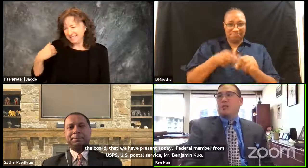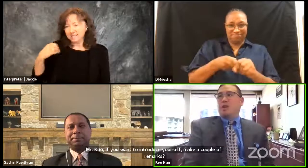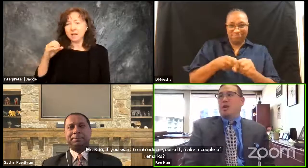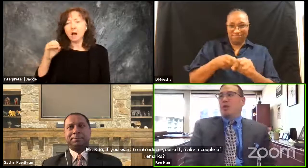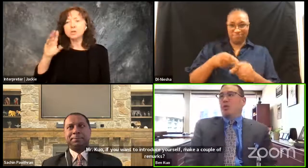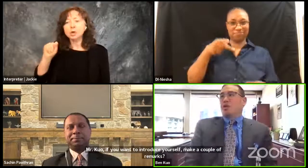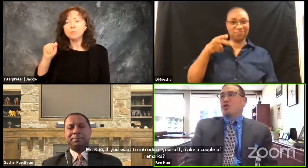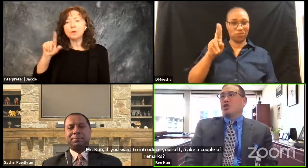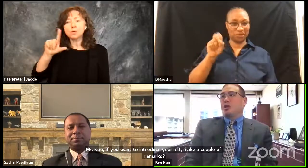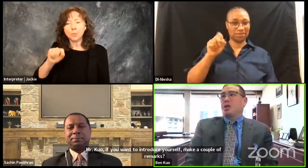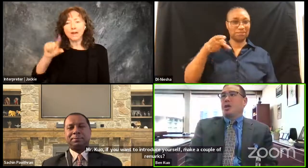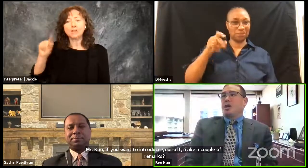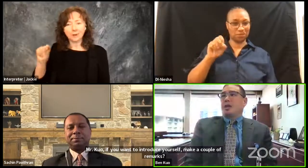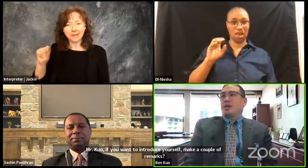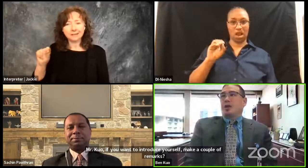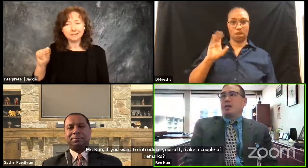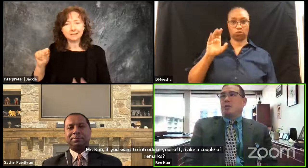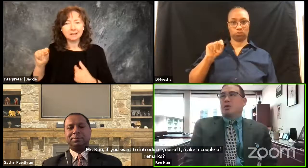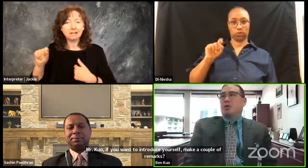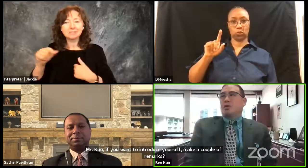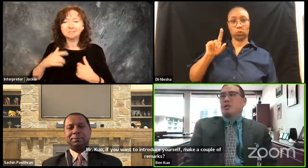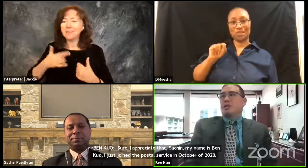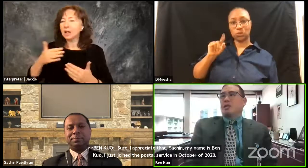So very new addition here at the Postal Service.